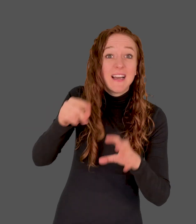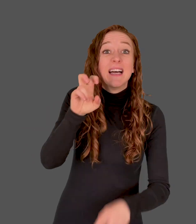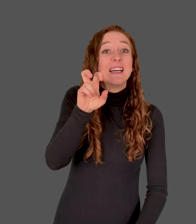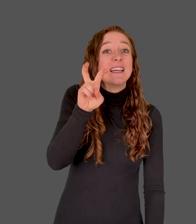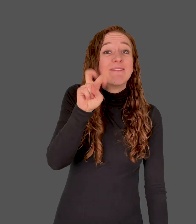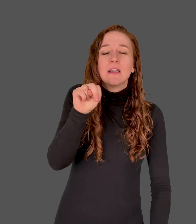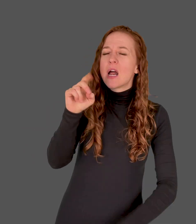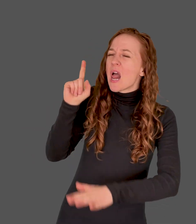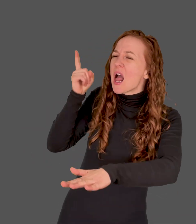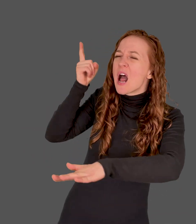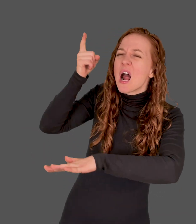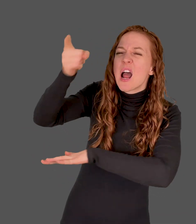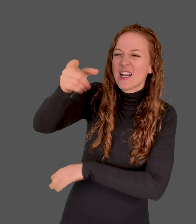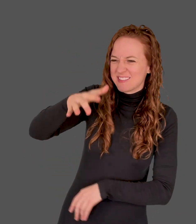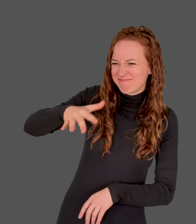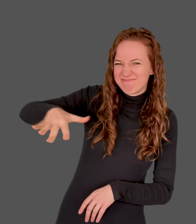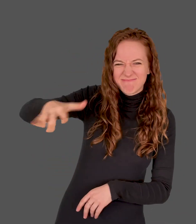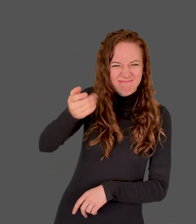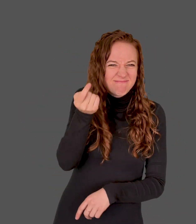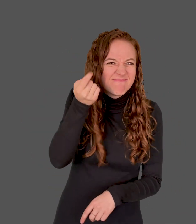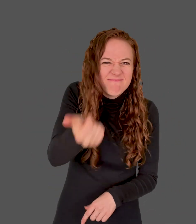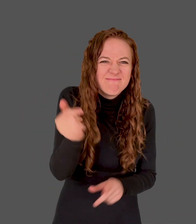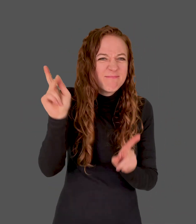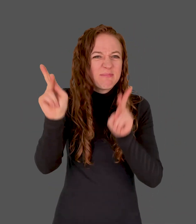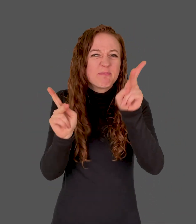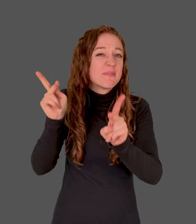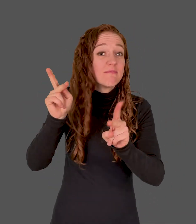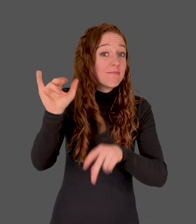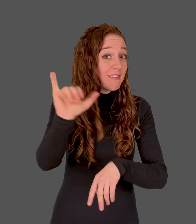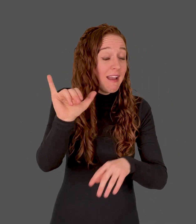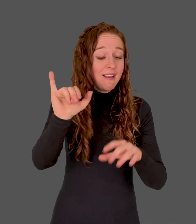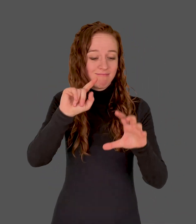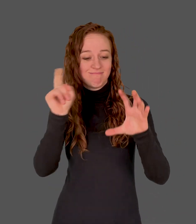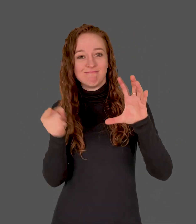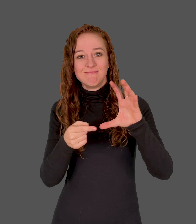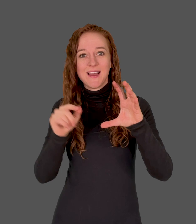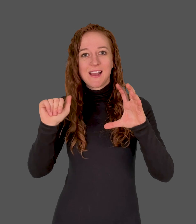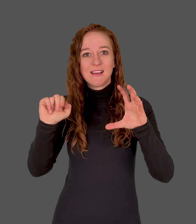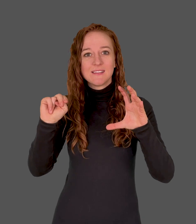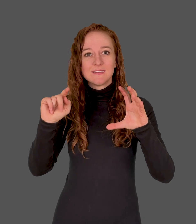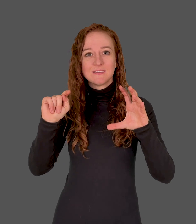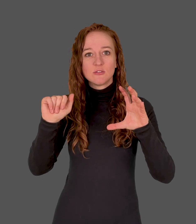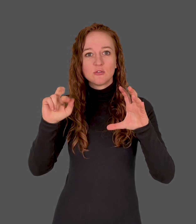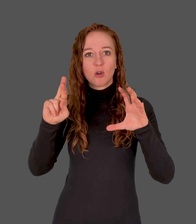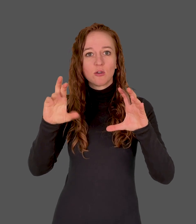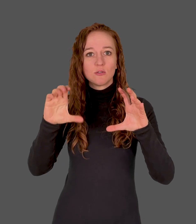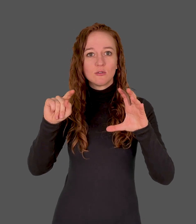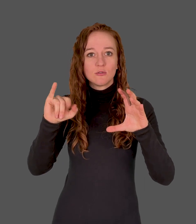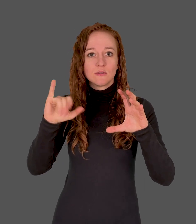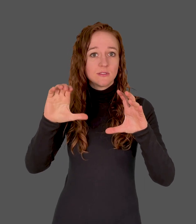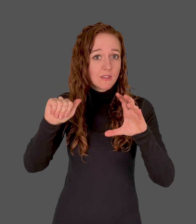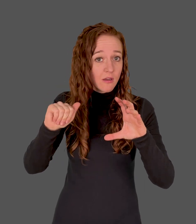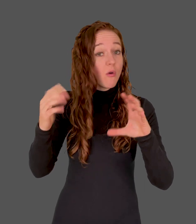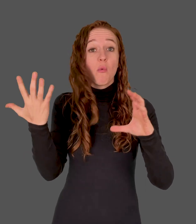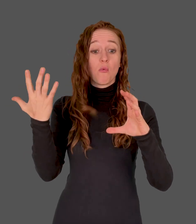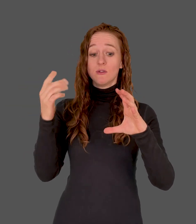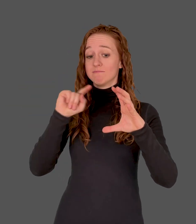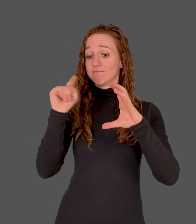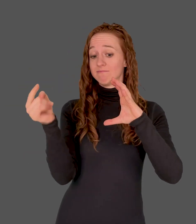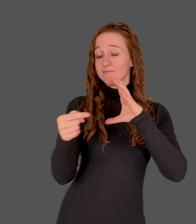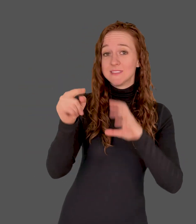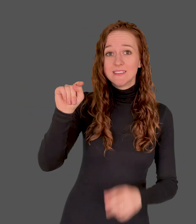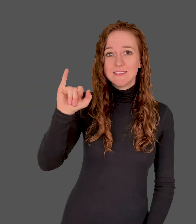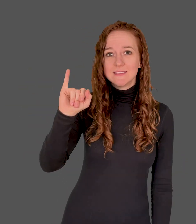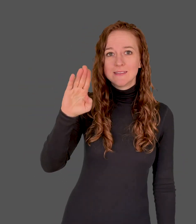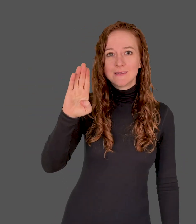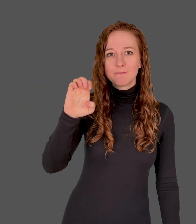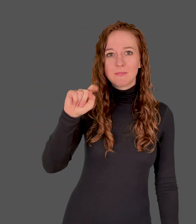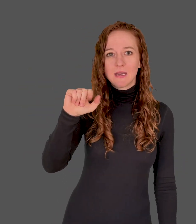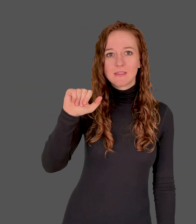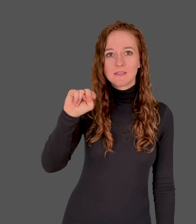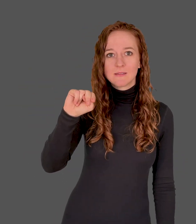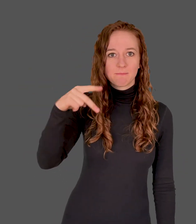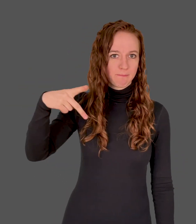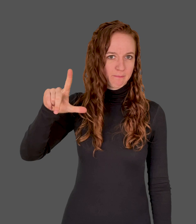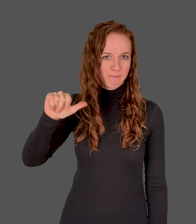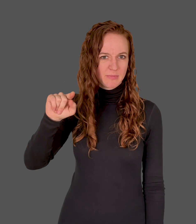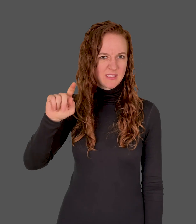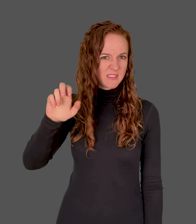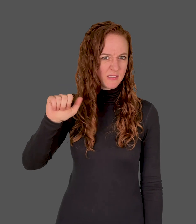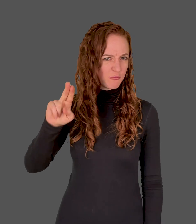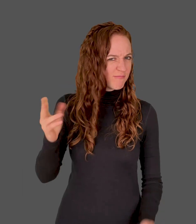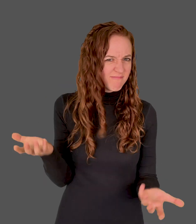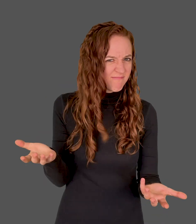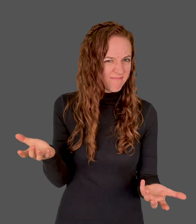even in the most sparsely populated regions of the world, such as Antarctica and the Tibetan plateau?